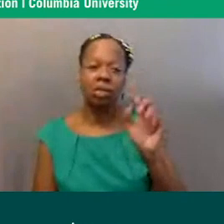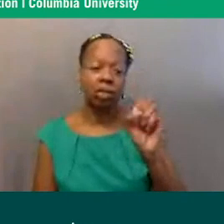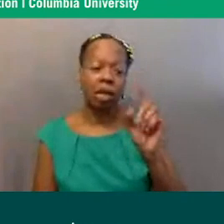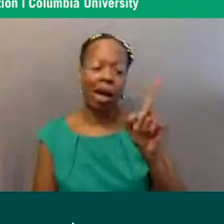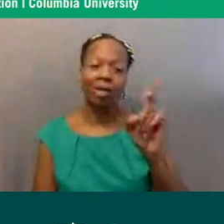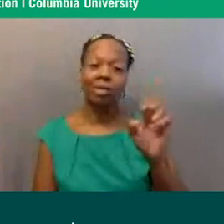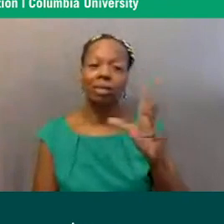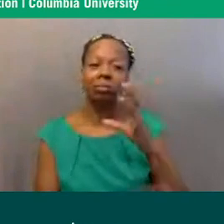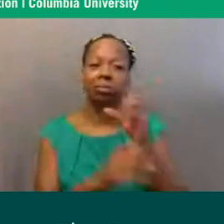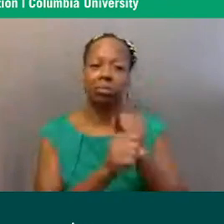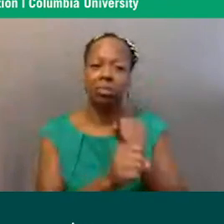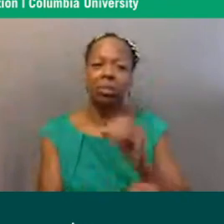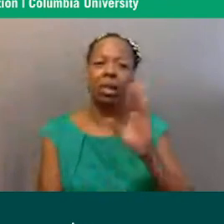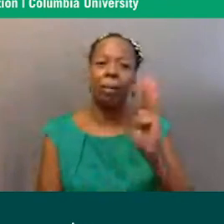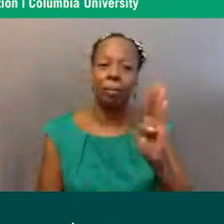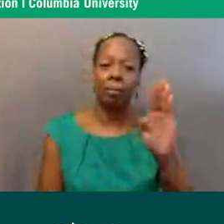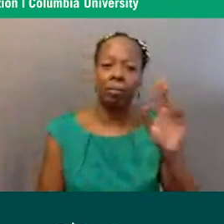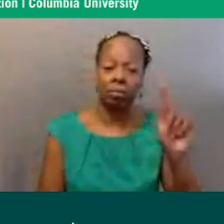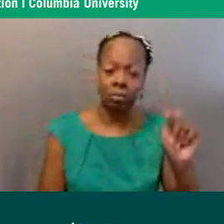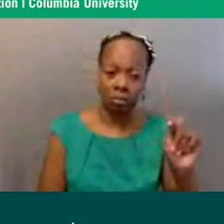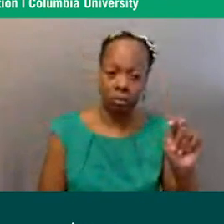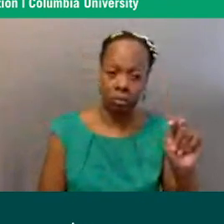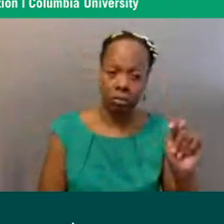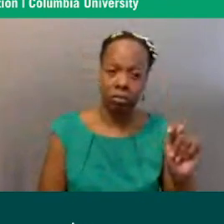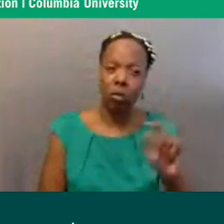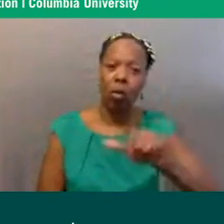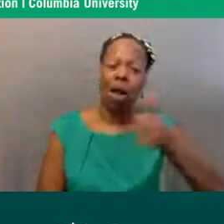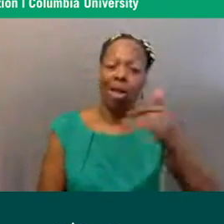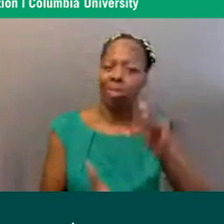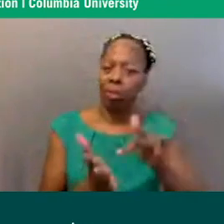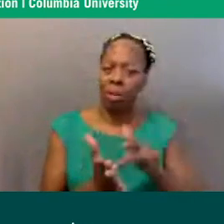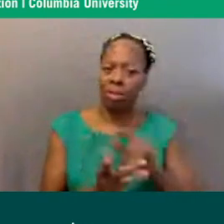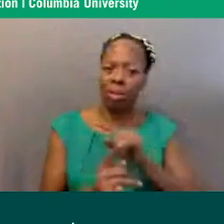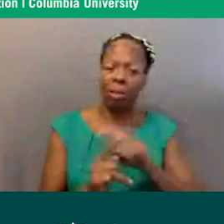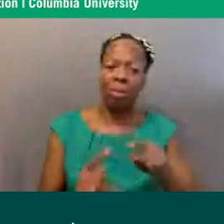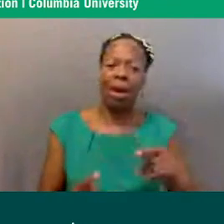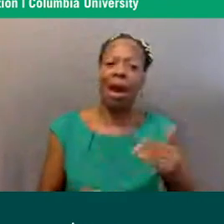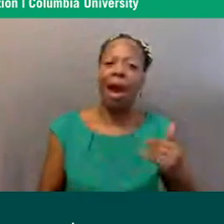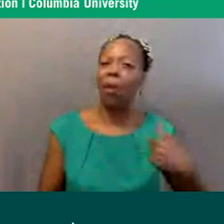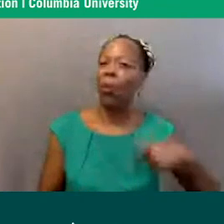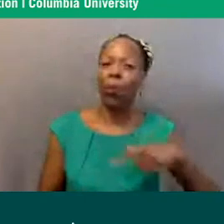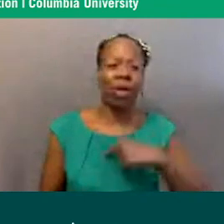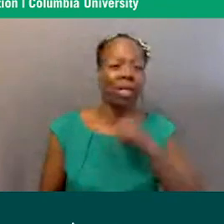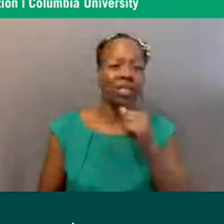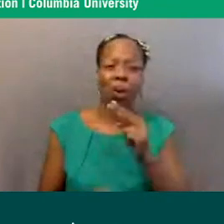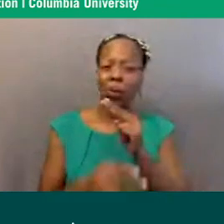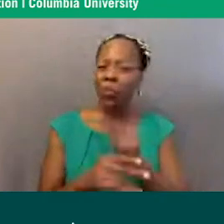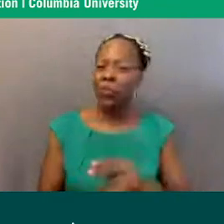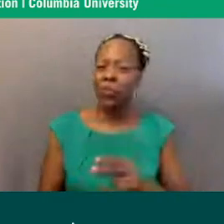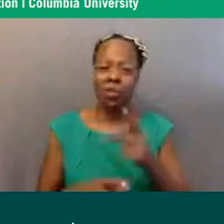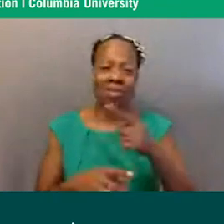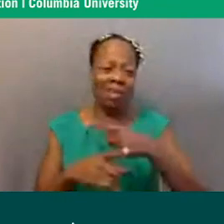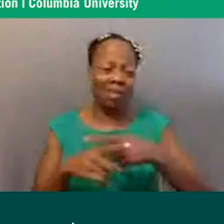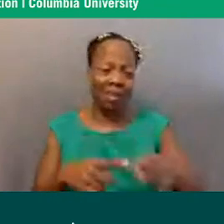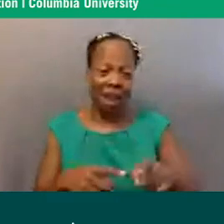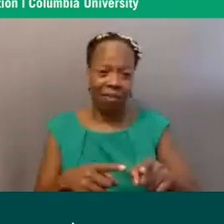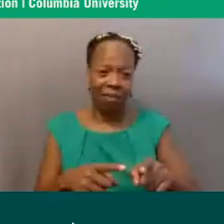So I'm dealing with the pediatric population who is a girl, and then their muscle is a very stiff,